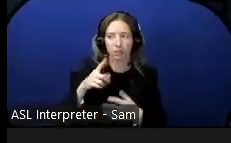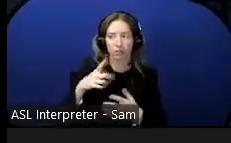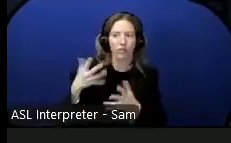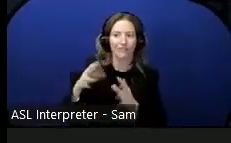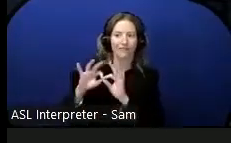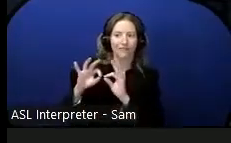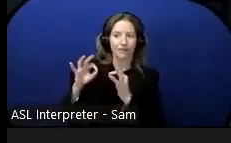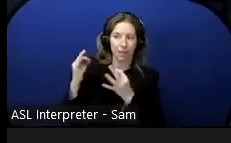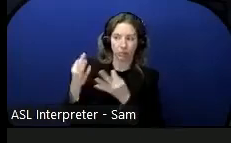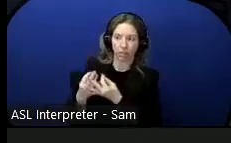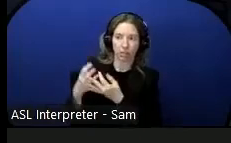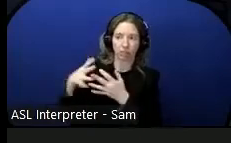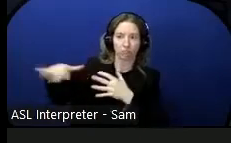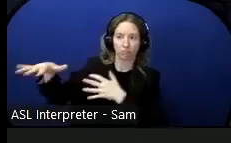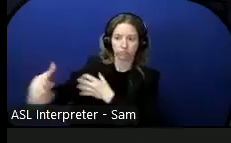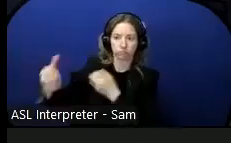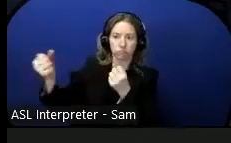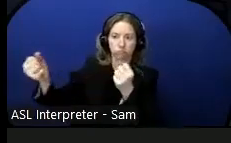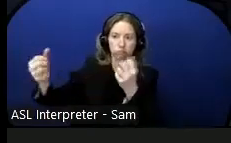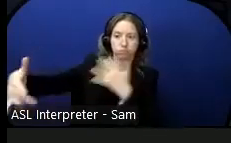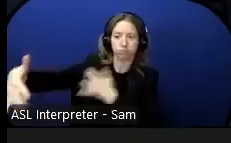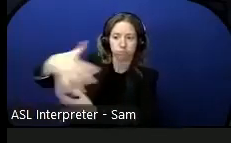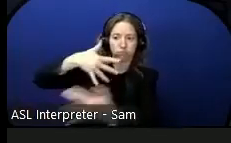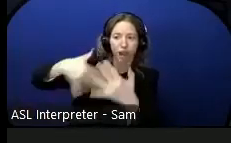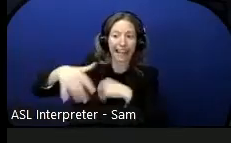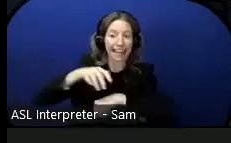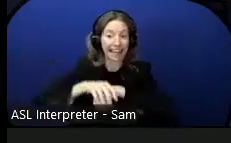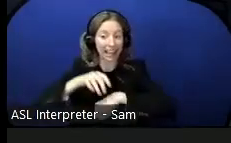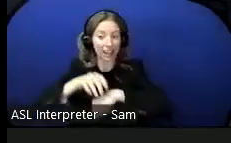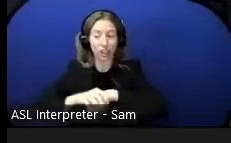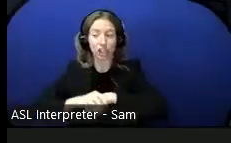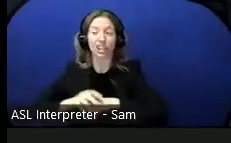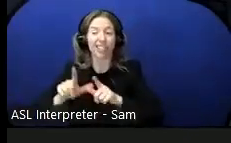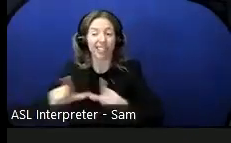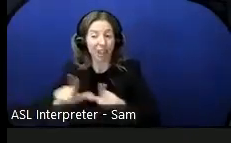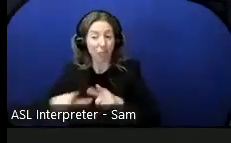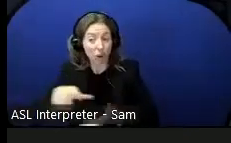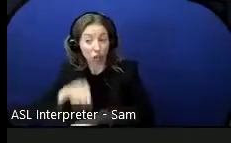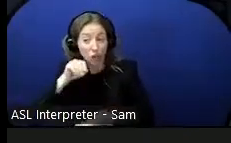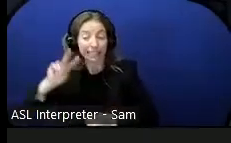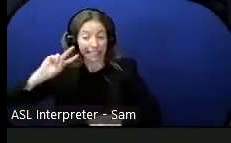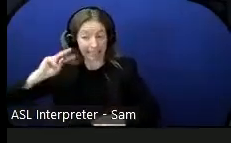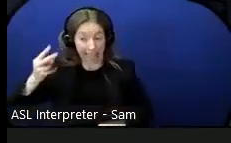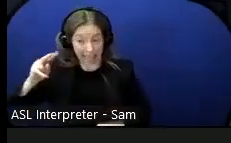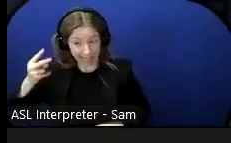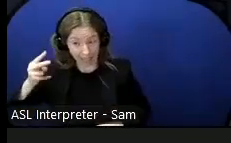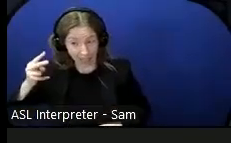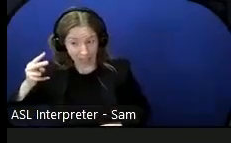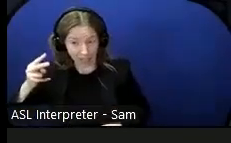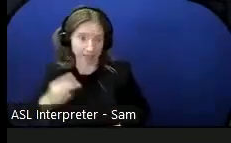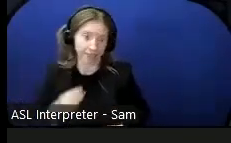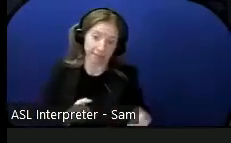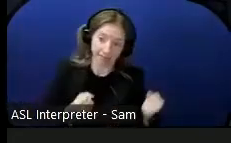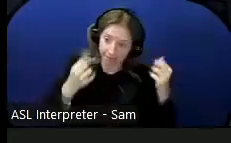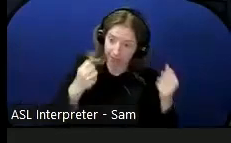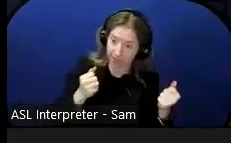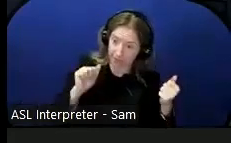that sign language is not just a preference, but a need for a lot of users who are hard of hearing, were born hard of hearing,